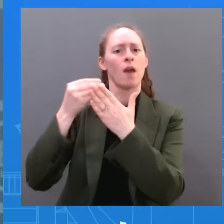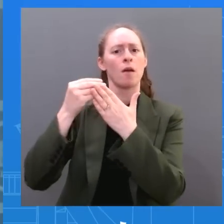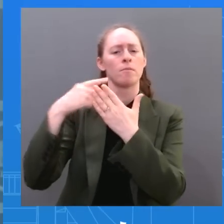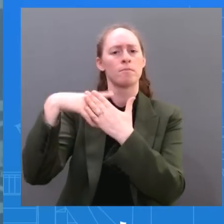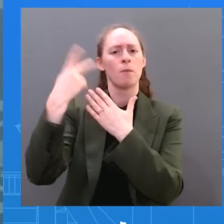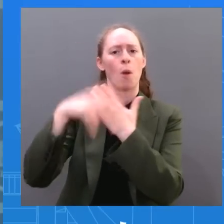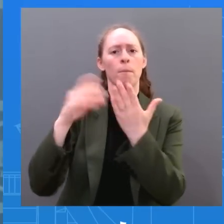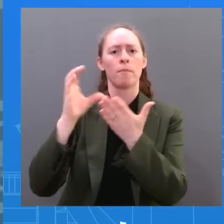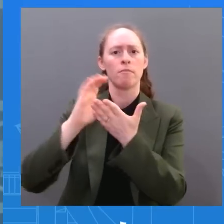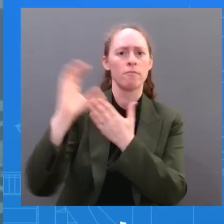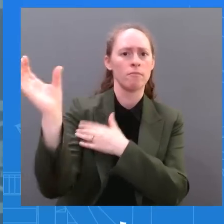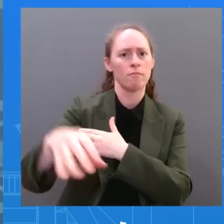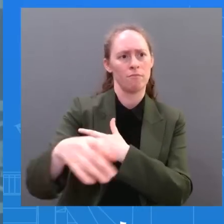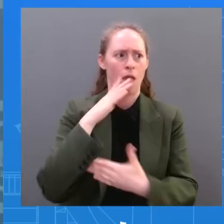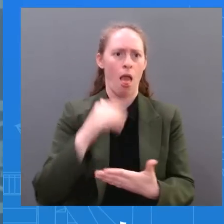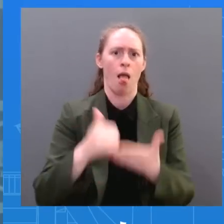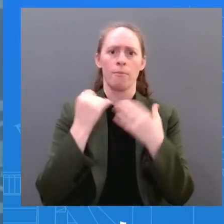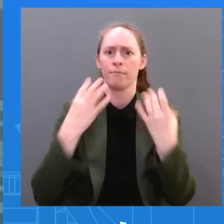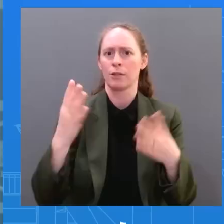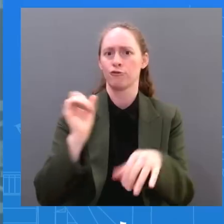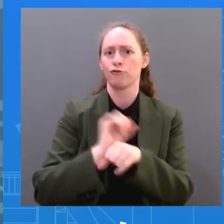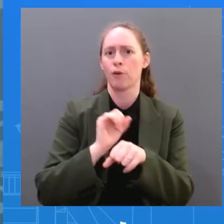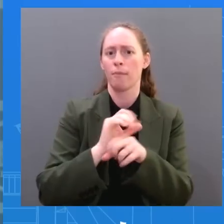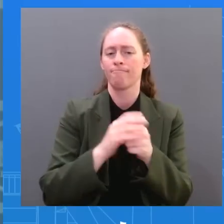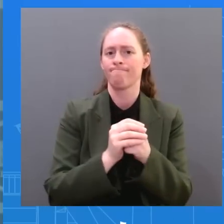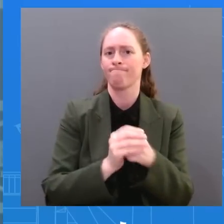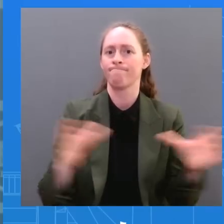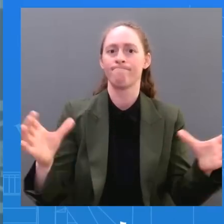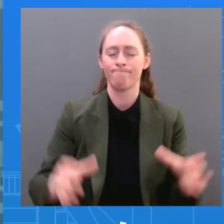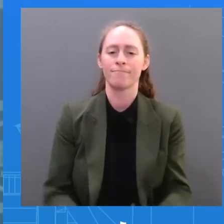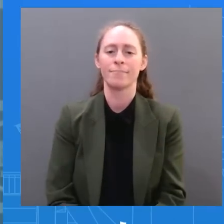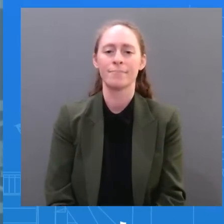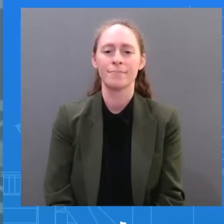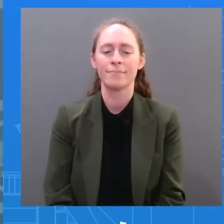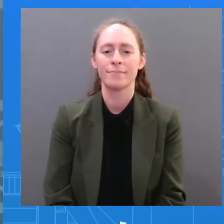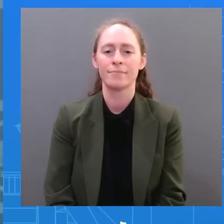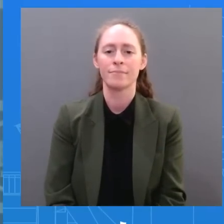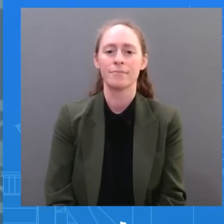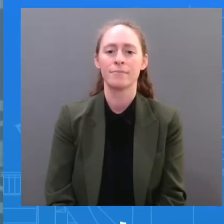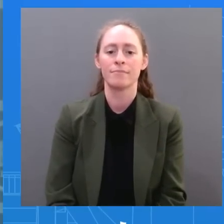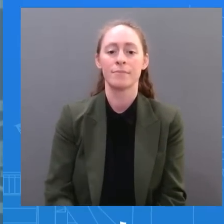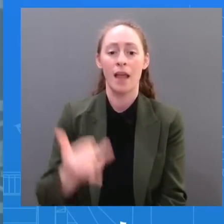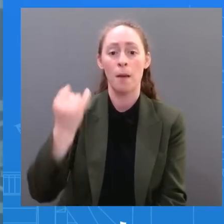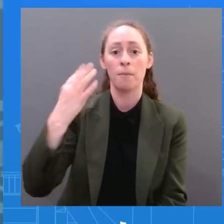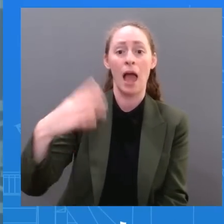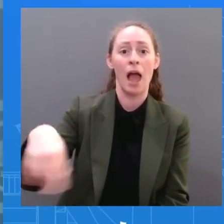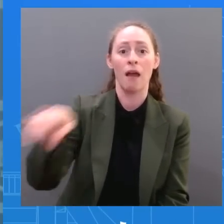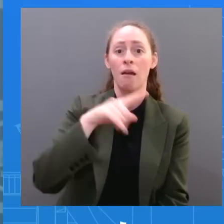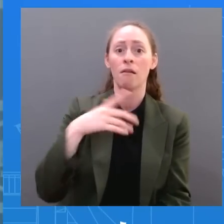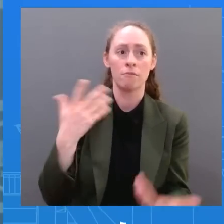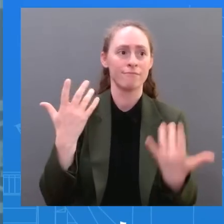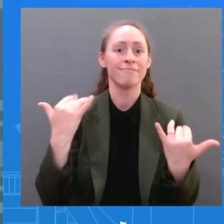who face significant cuts to their pensions through no fault of their own. But again, nothing to share about him